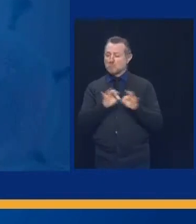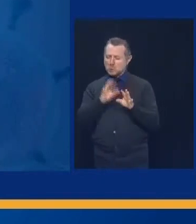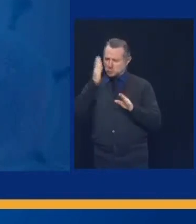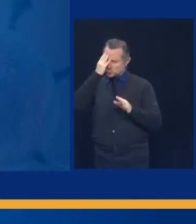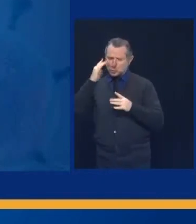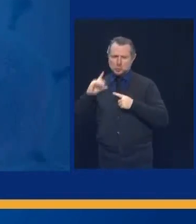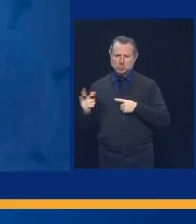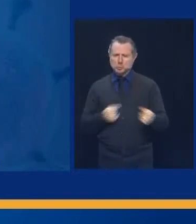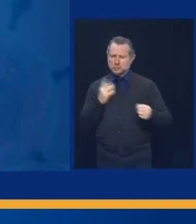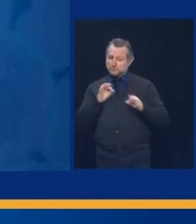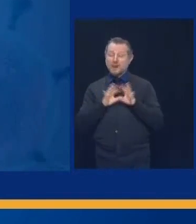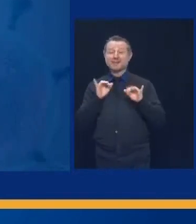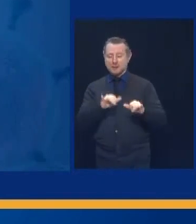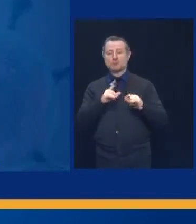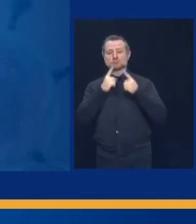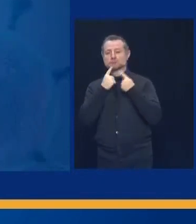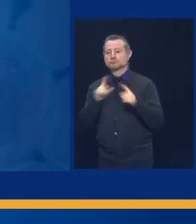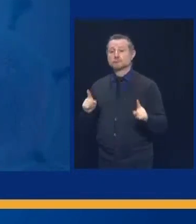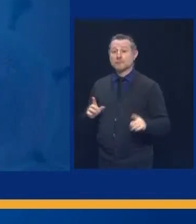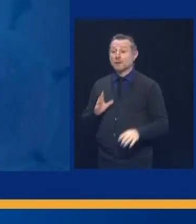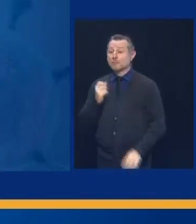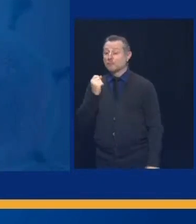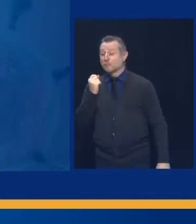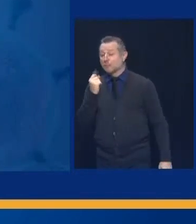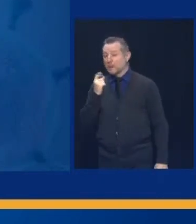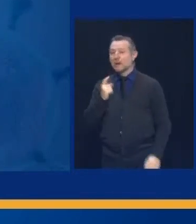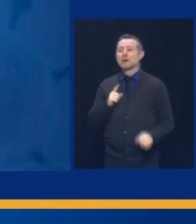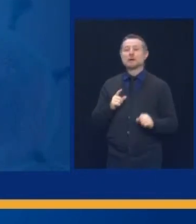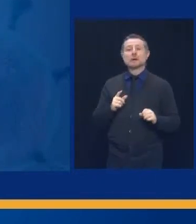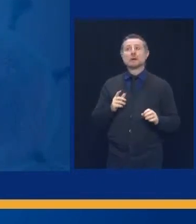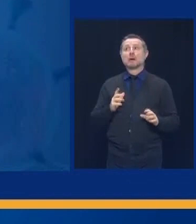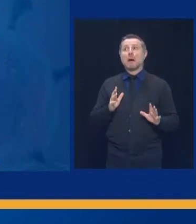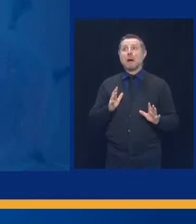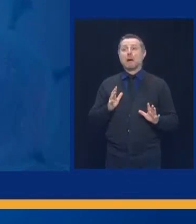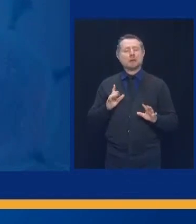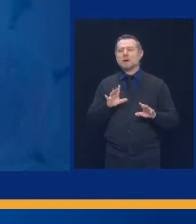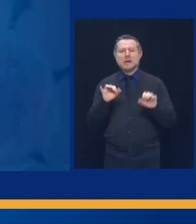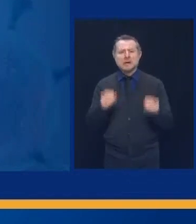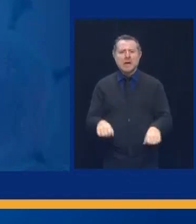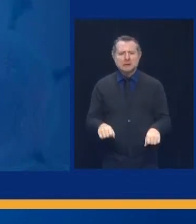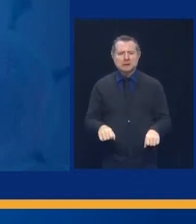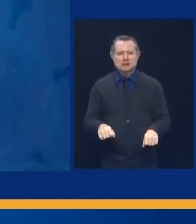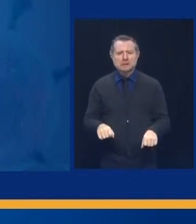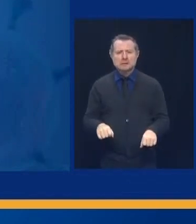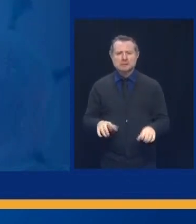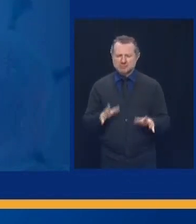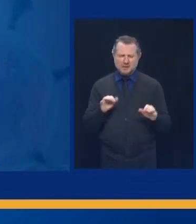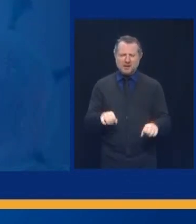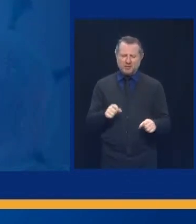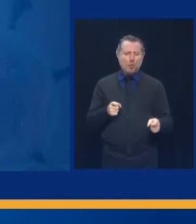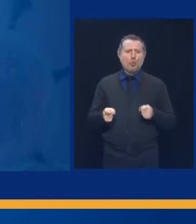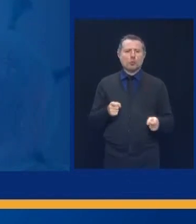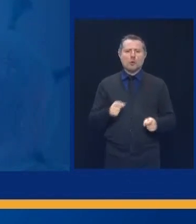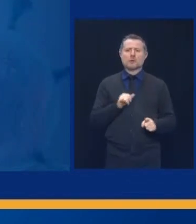ONE POPS UP, BANG. YOU HAVE TO BE QUICK. GOVERNMENT HAS TOS COMPETENT,